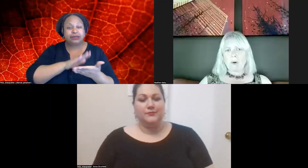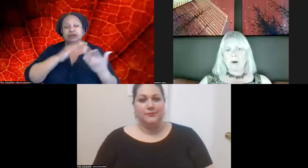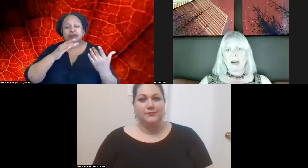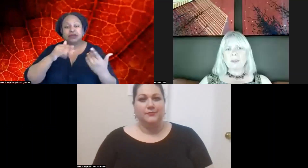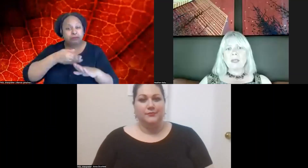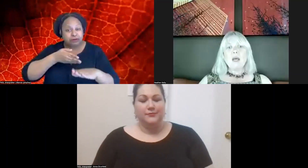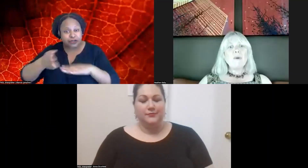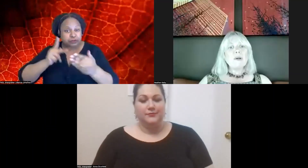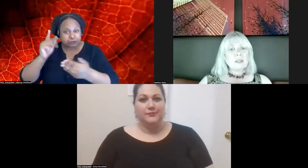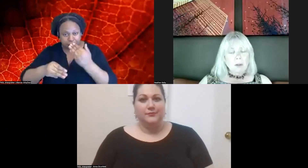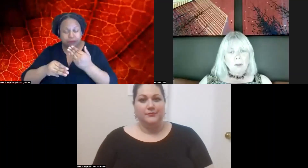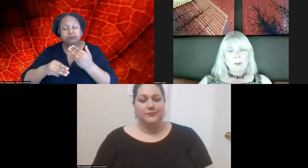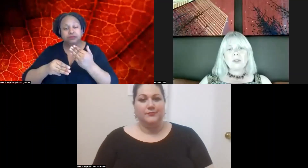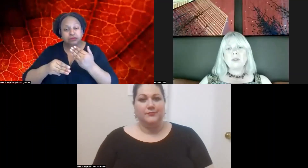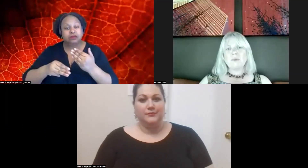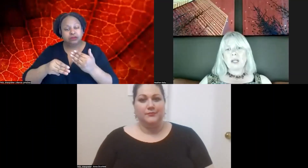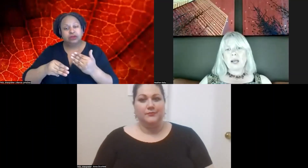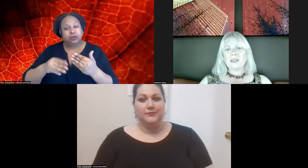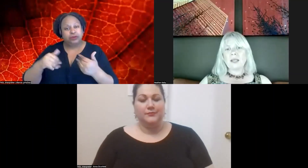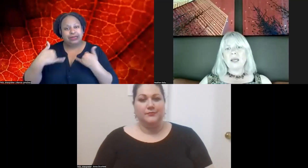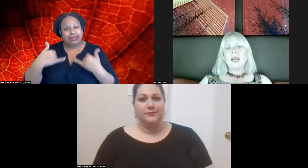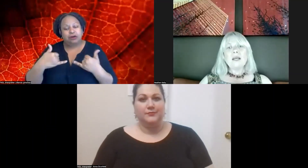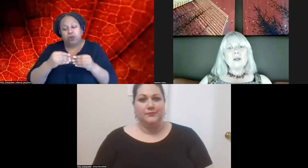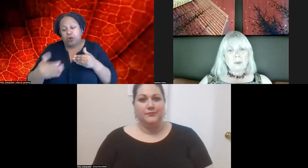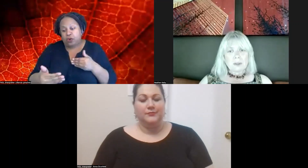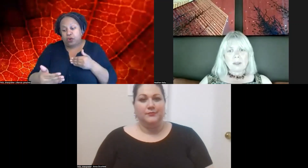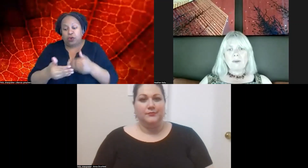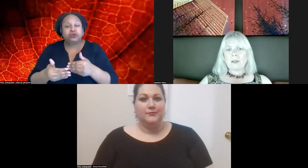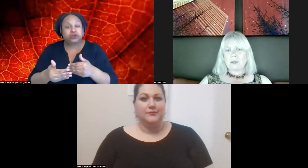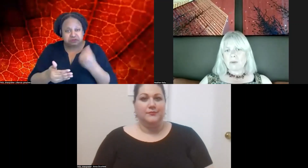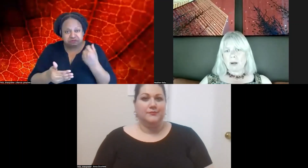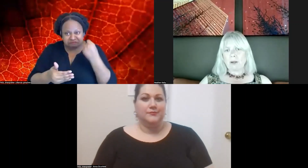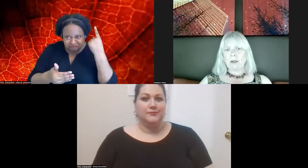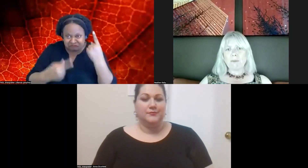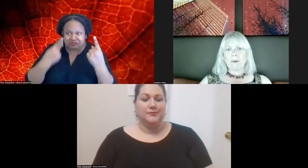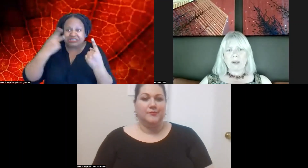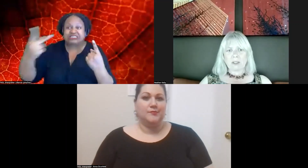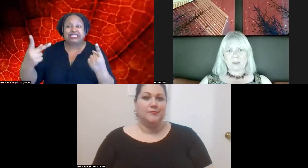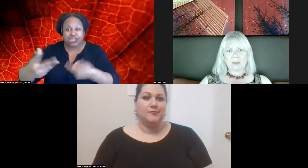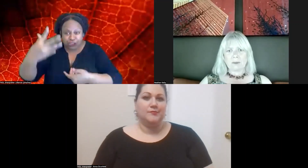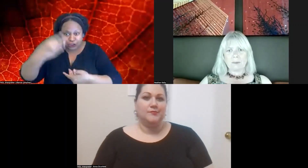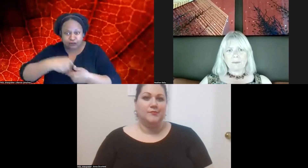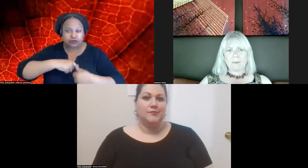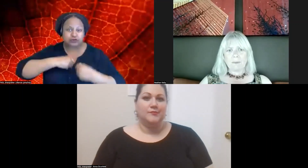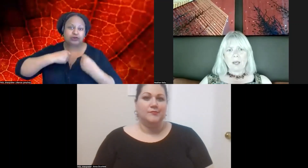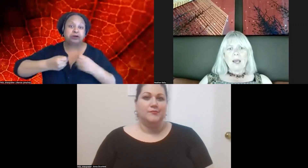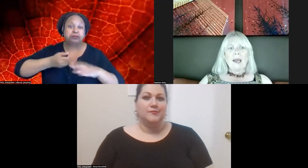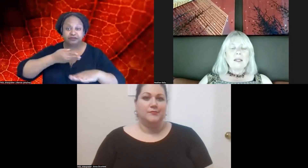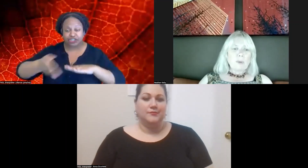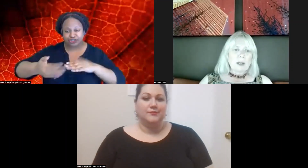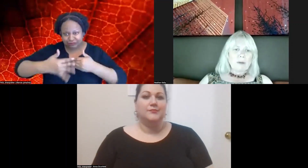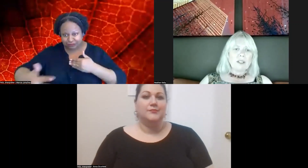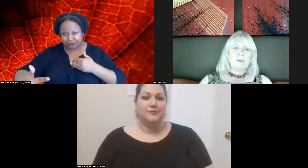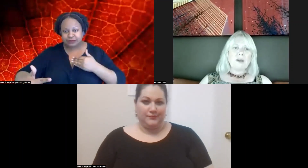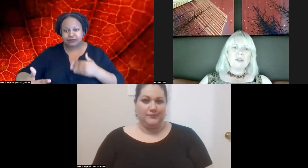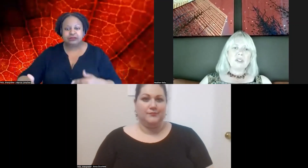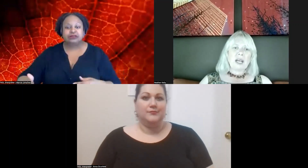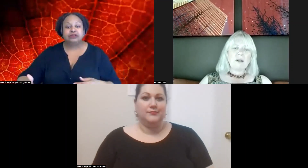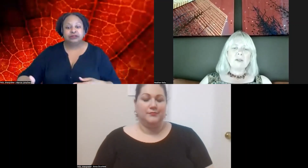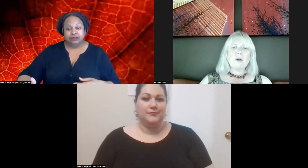programs brings us closer to realizing inclusive and stronger professions. As one of our speakers shared,